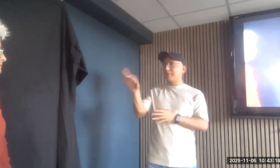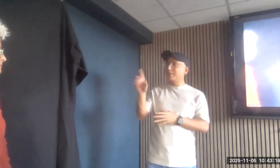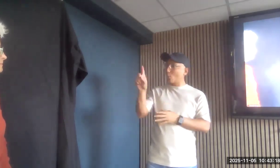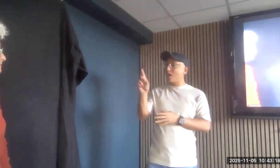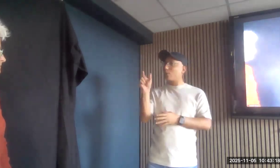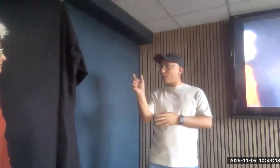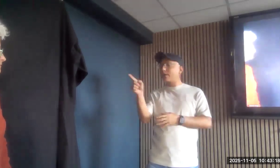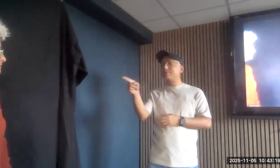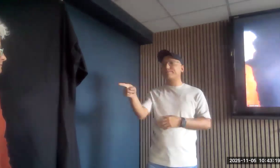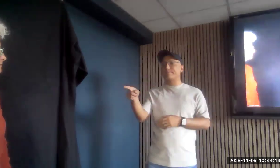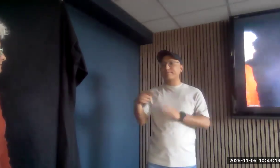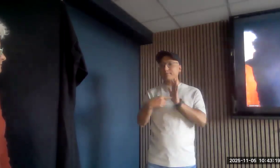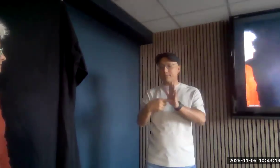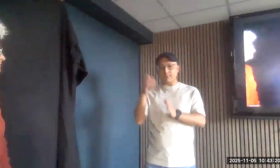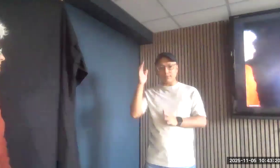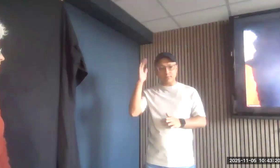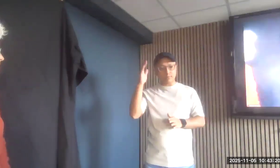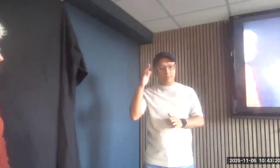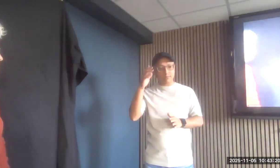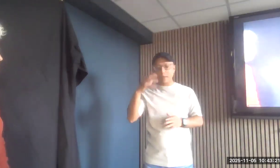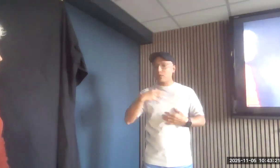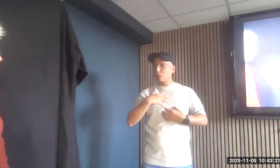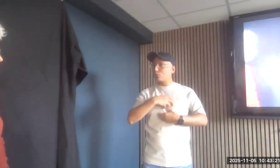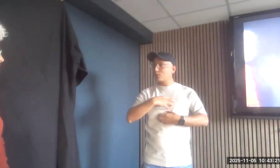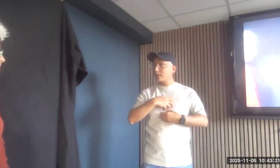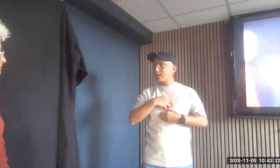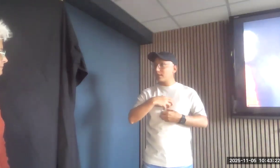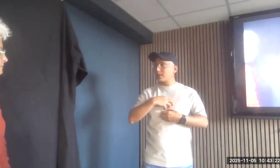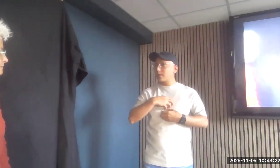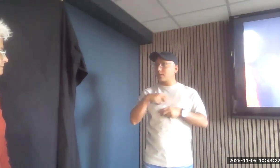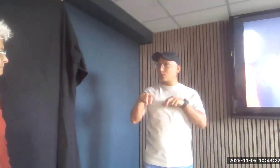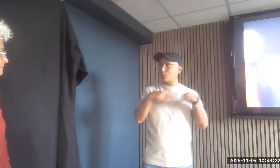It made me think about one specific thing.